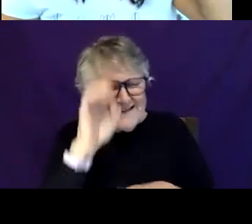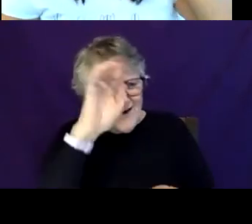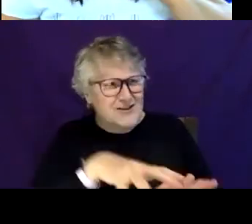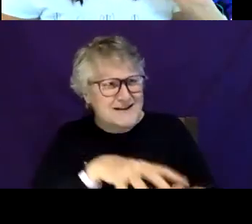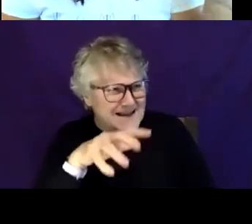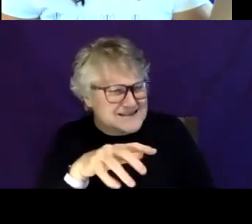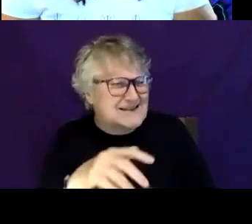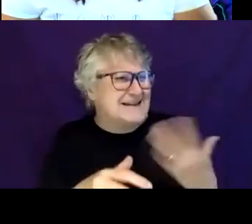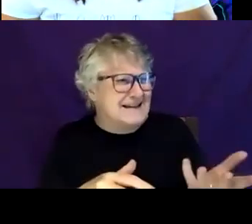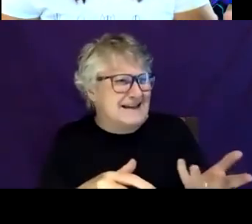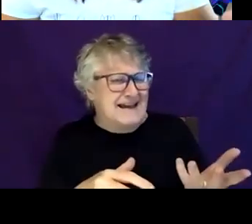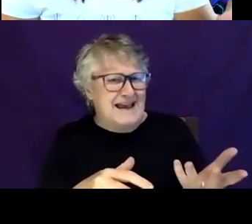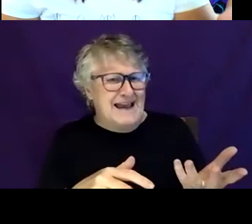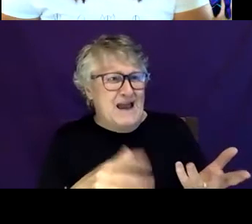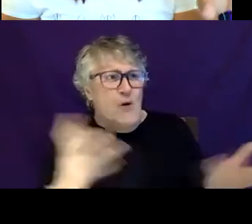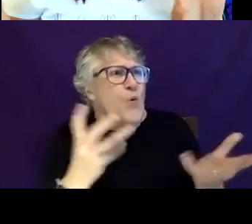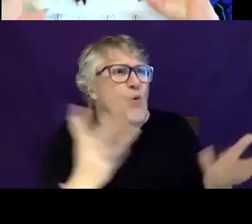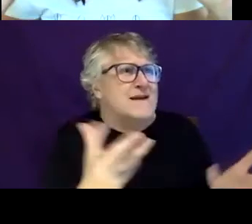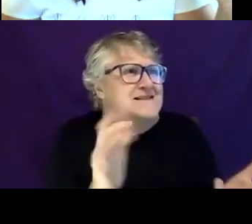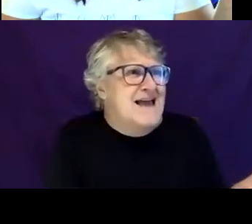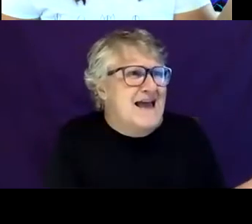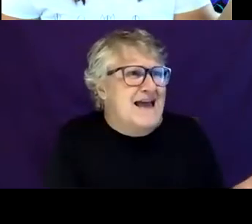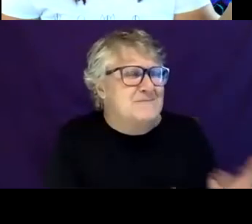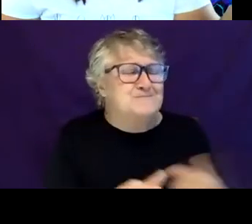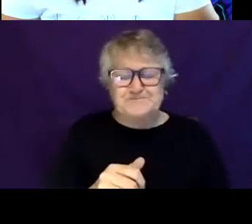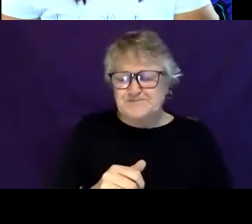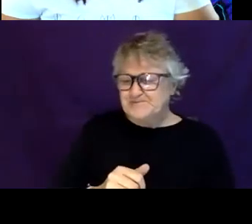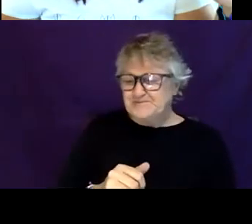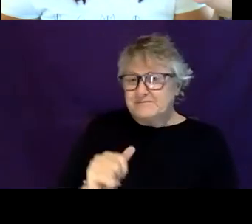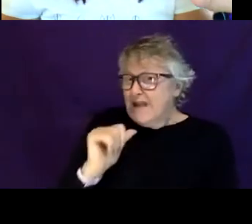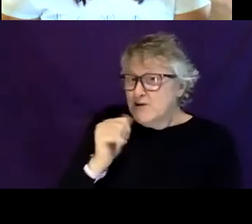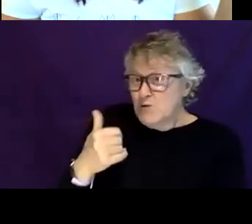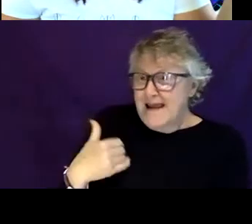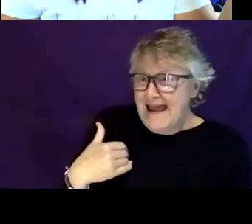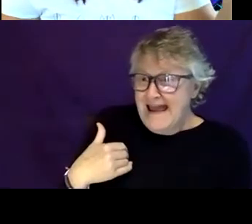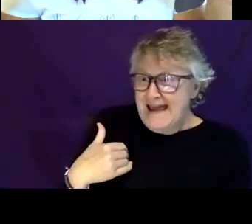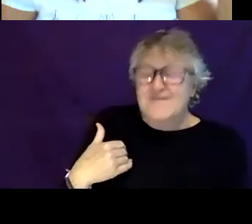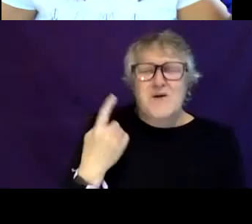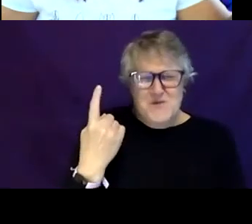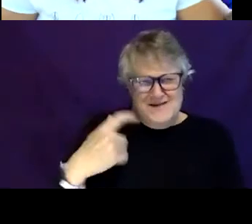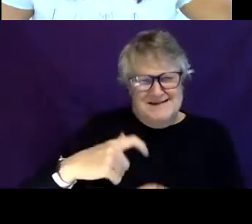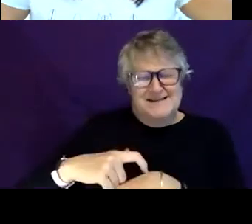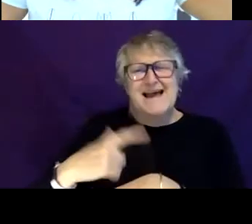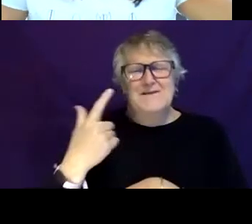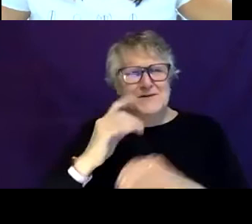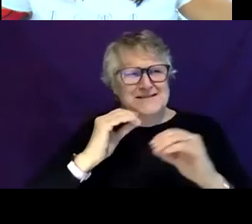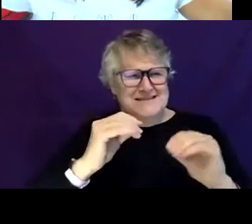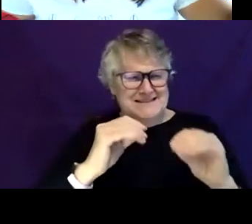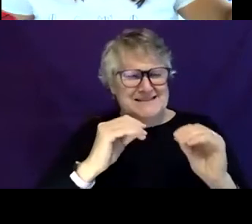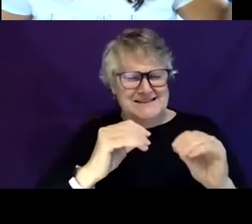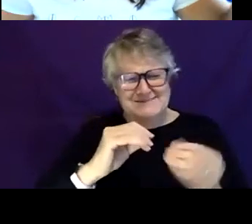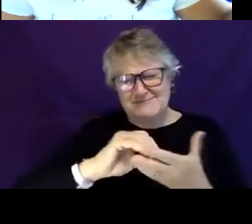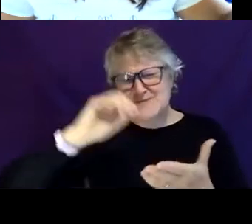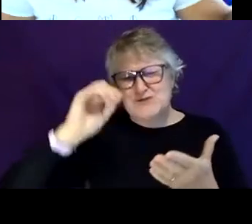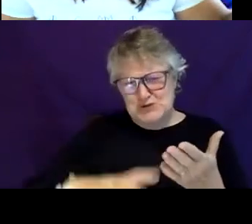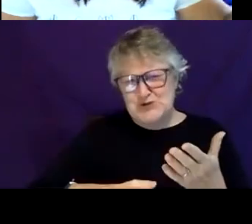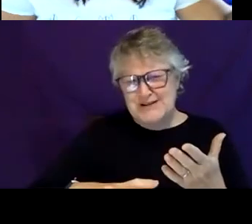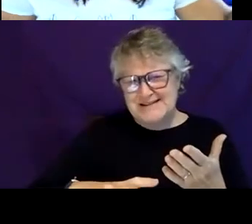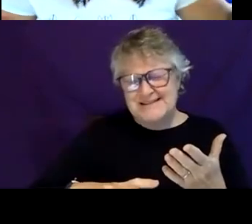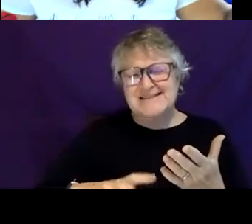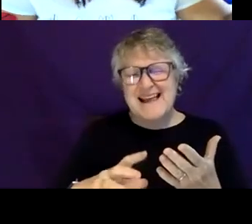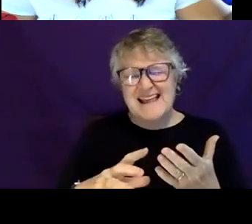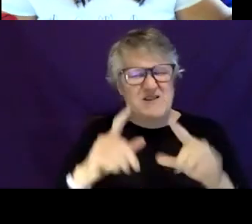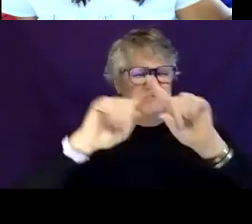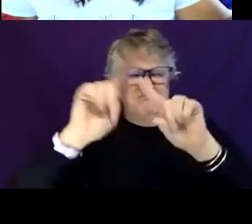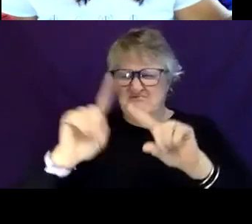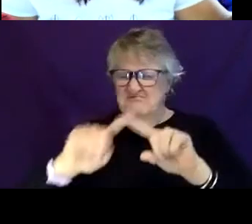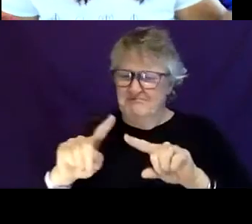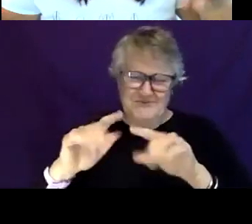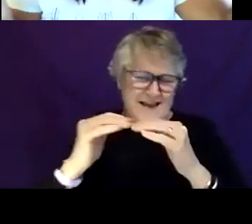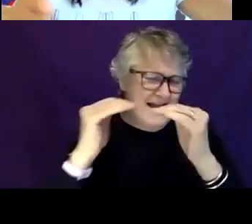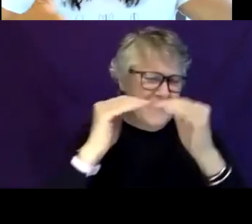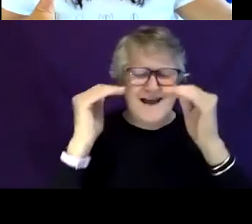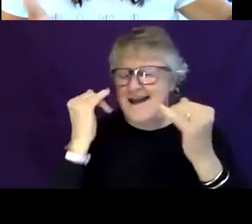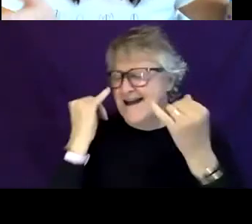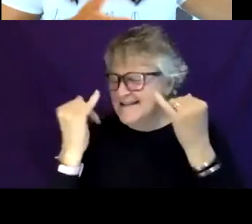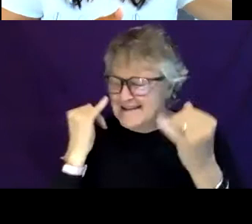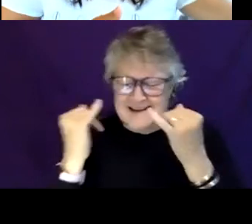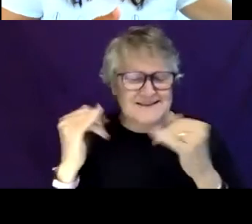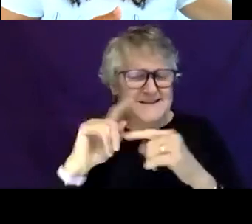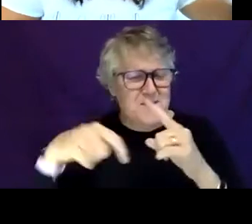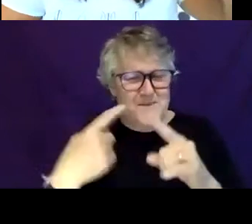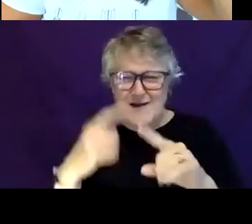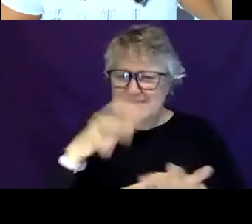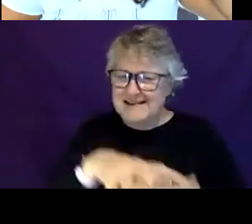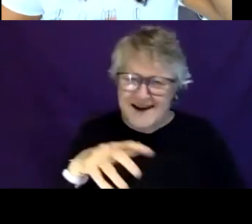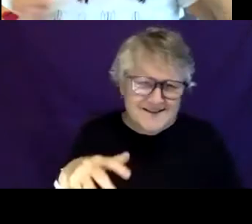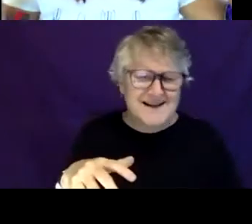Jillian and I were presenting at University of Michigan, and we asked the group of students and faculty in a room to decolonize the room. There's various levels and ideas around decolonizing and it's ultimate form it's land back. But we're in a workshop, we're in the space